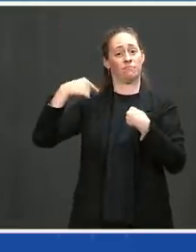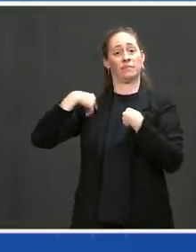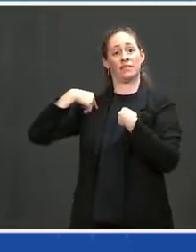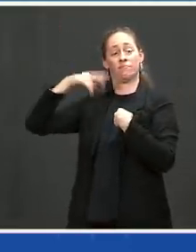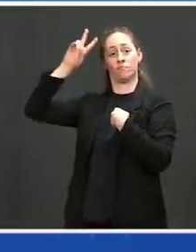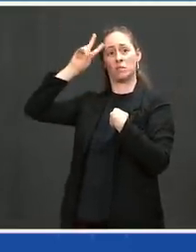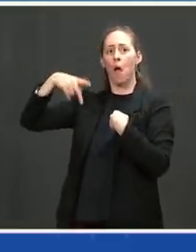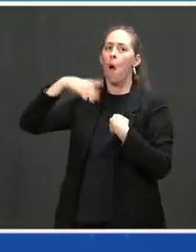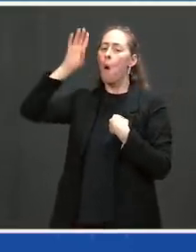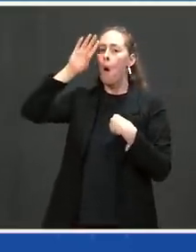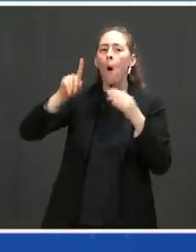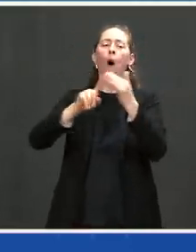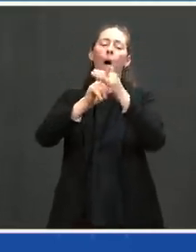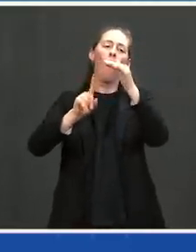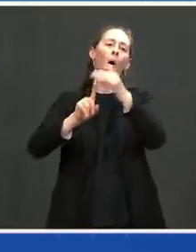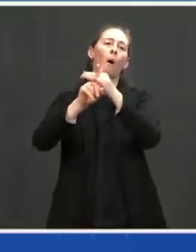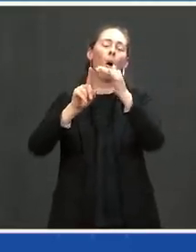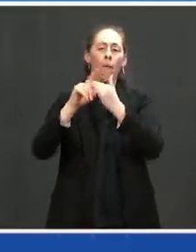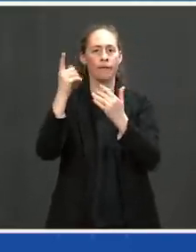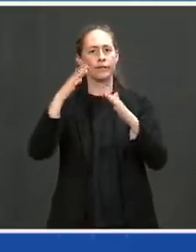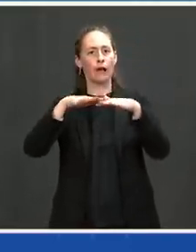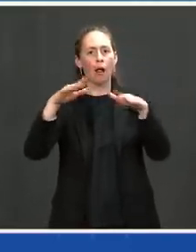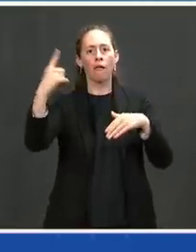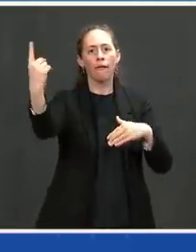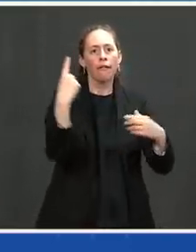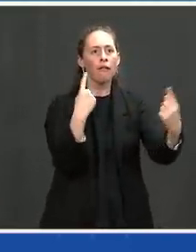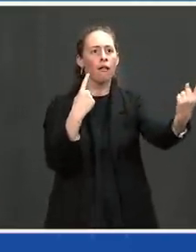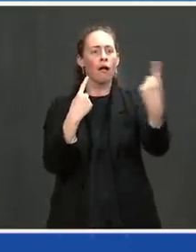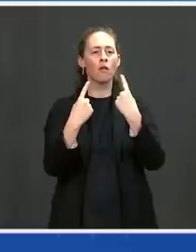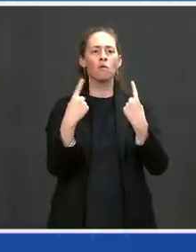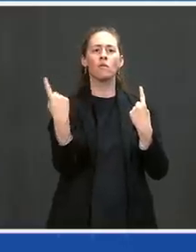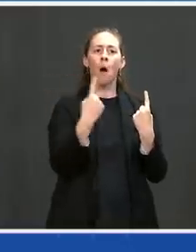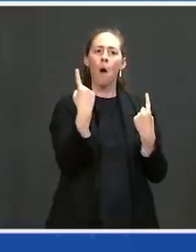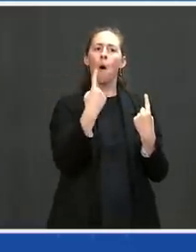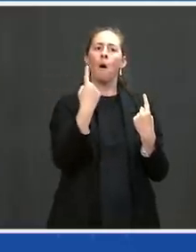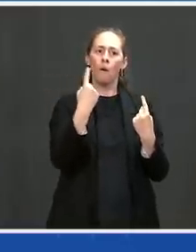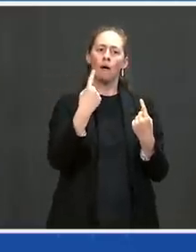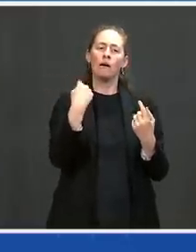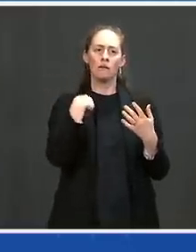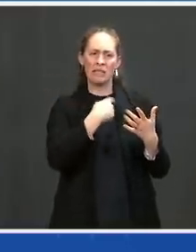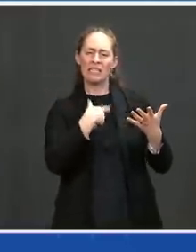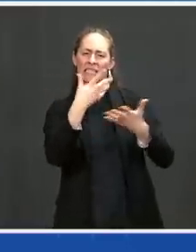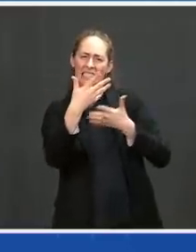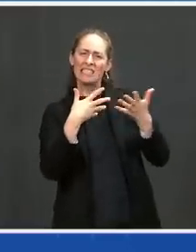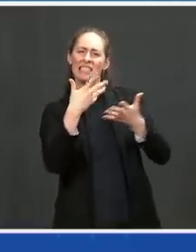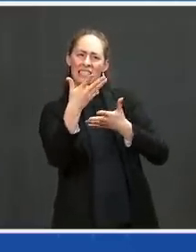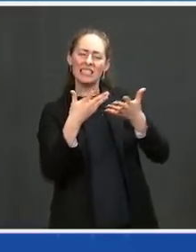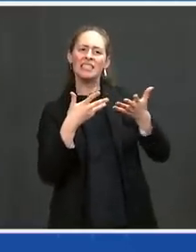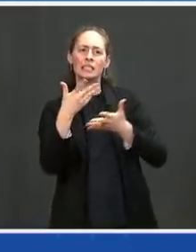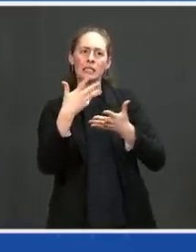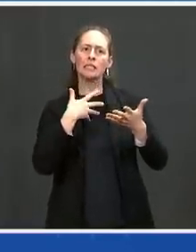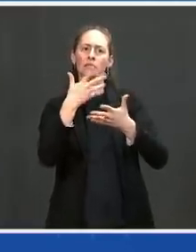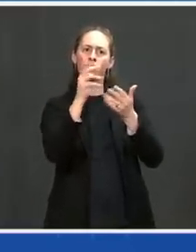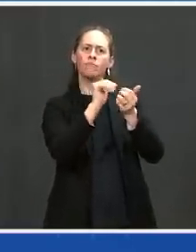I was able to get it slowed up significantly by working with the heads of state of those communities to do things like -- in one of the major cities,